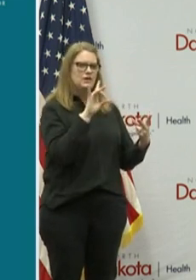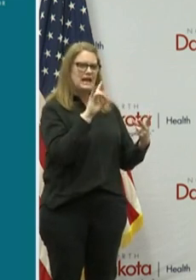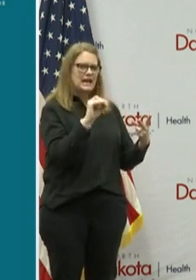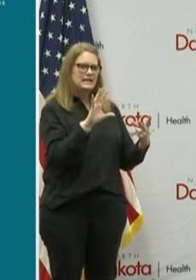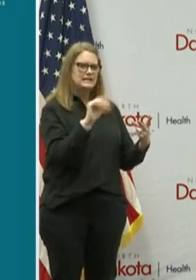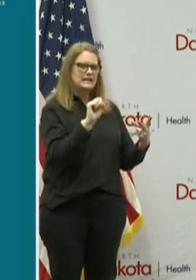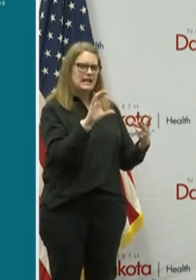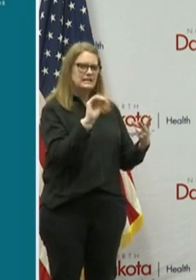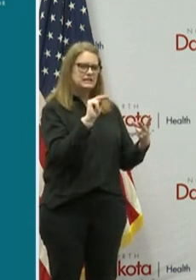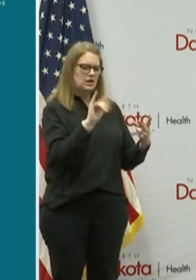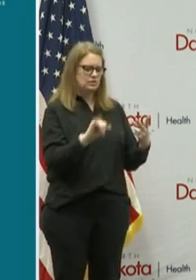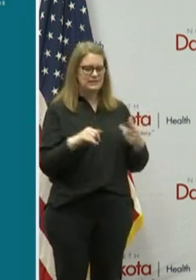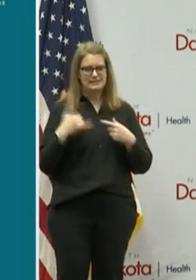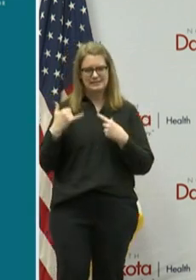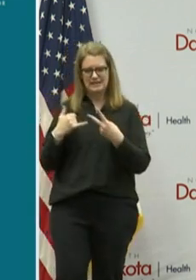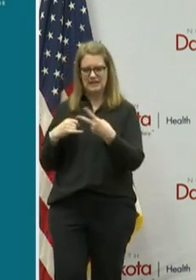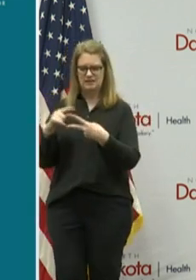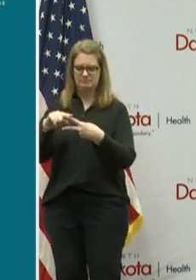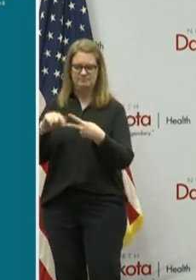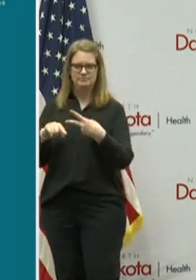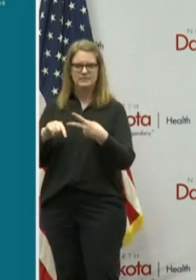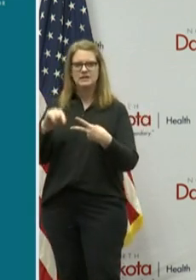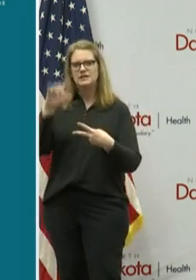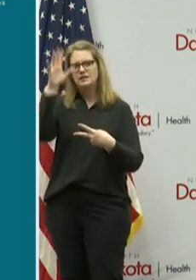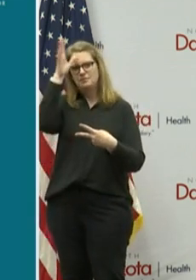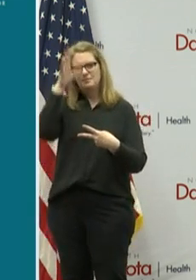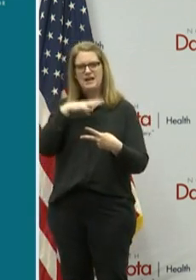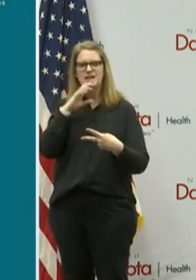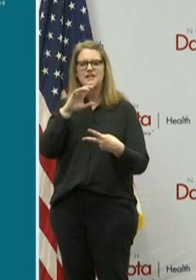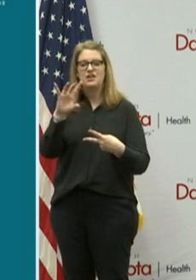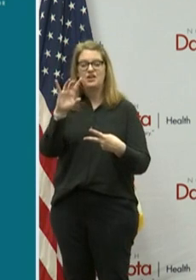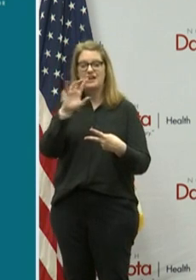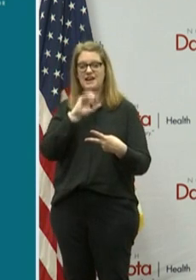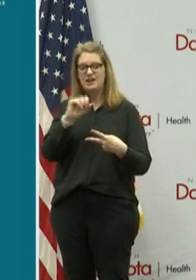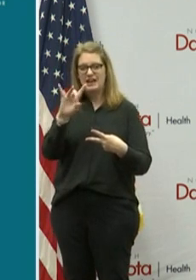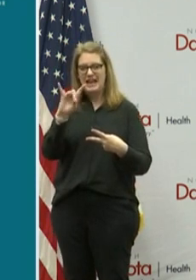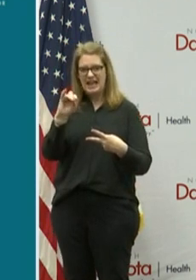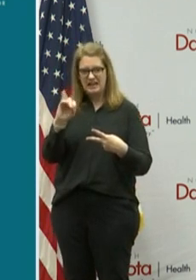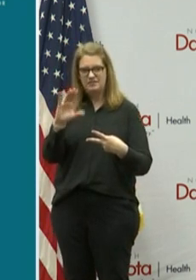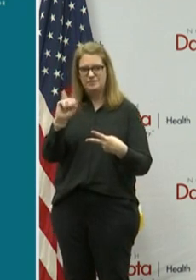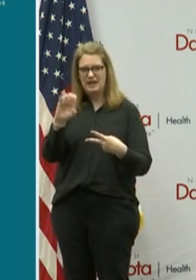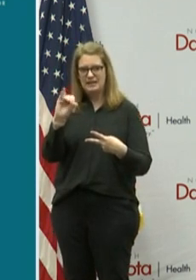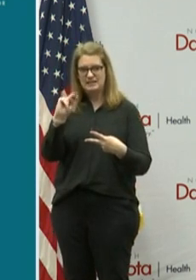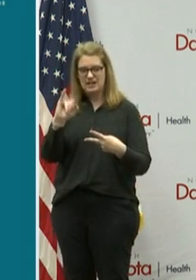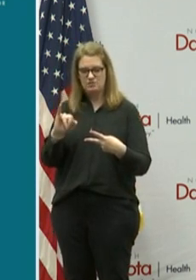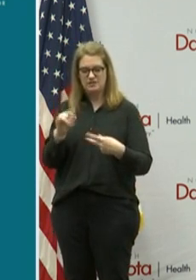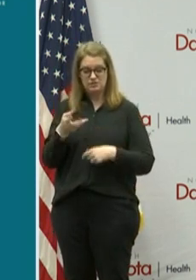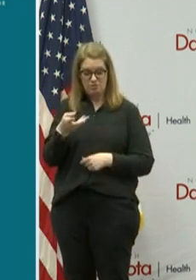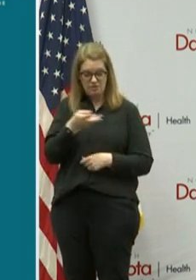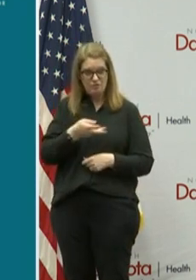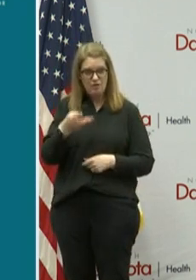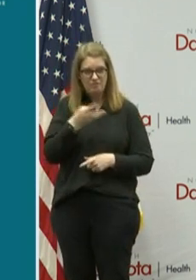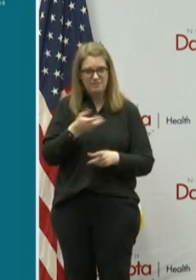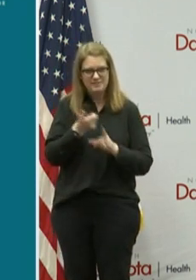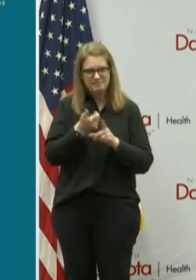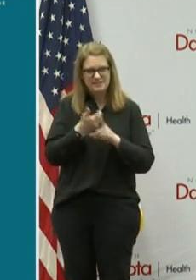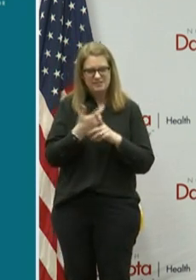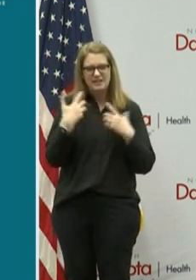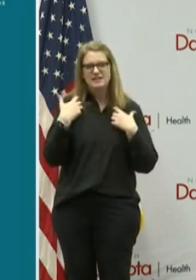SATURDAY WAS A MAN IN HIS 90s FROM KASS COUNTY. SUNDAY, A WOMAN IN HER 80s FROM